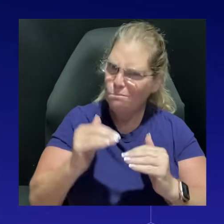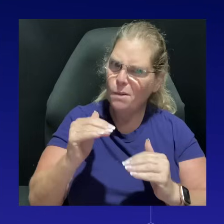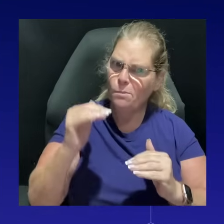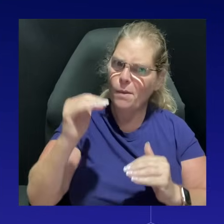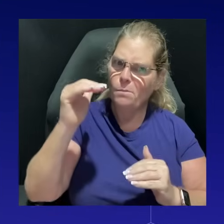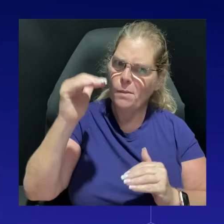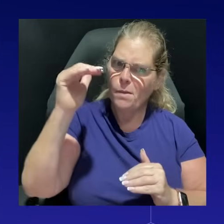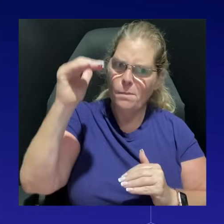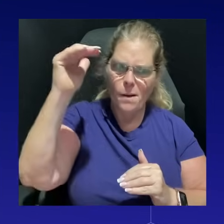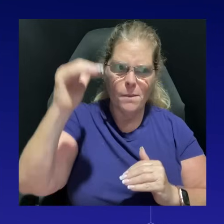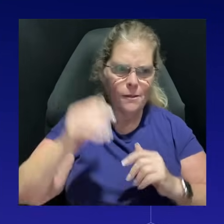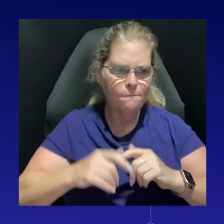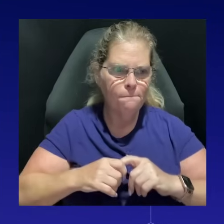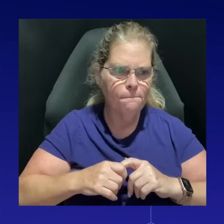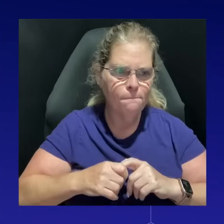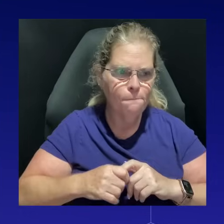till we mention HLA haplotypes.